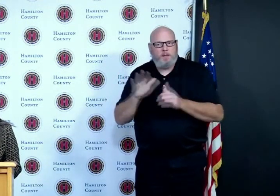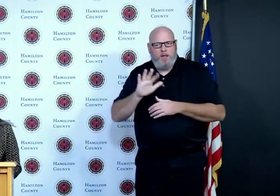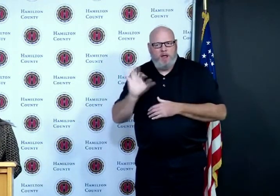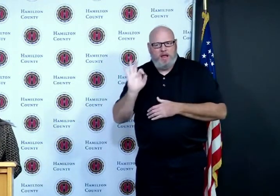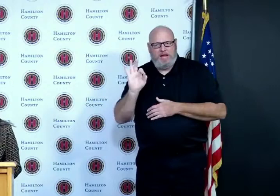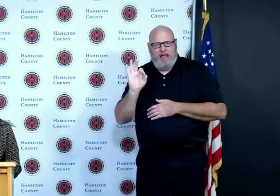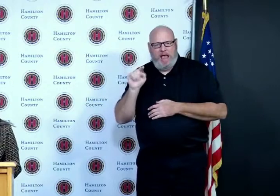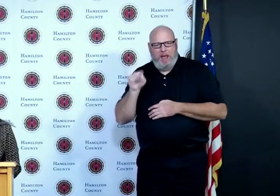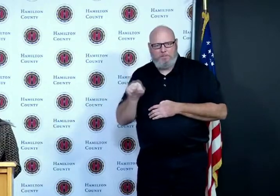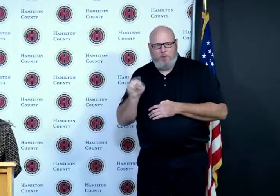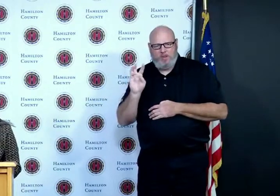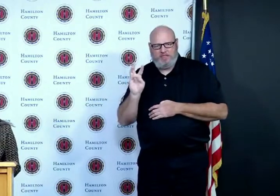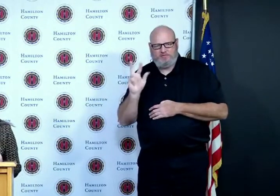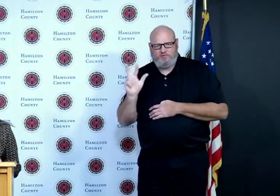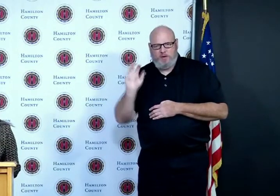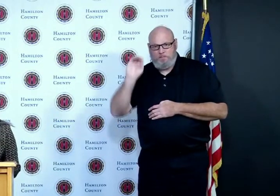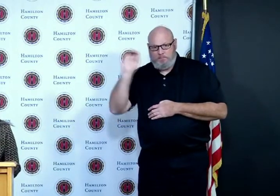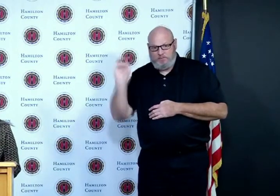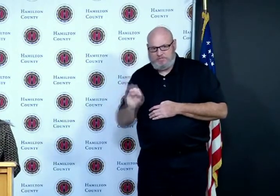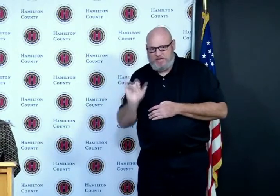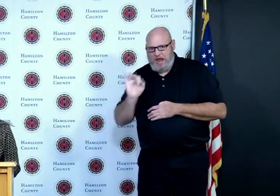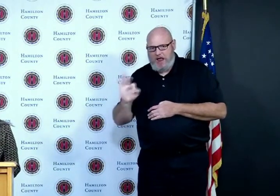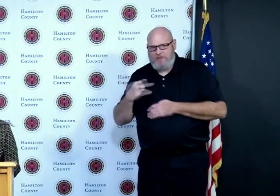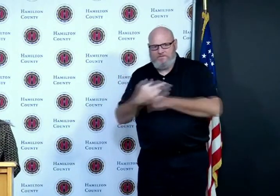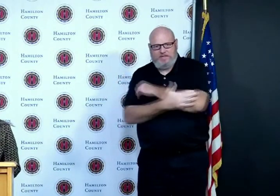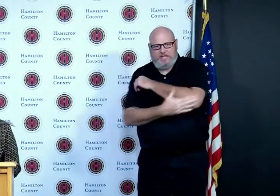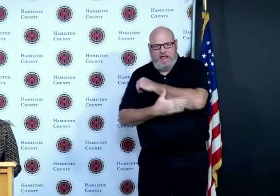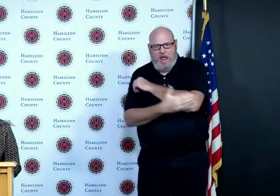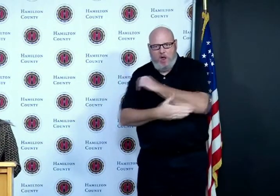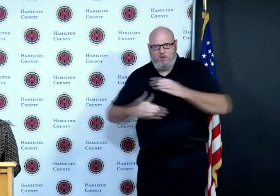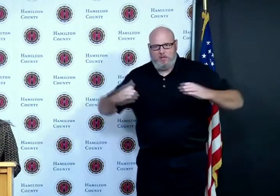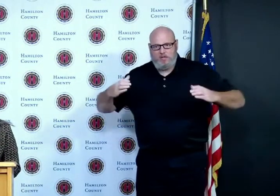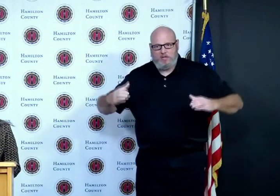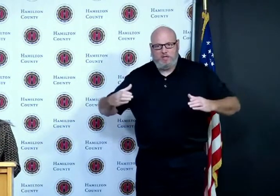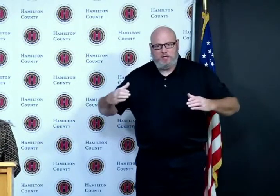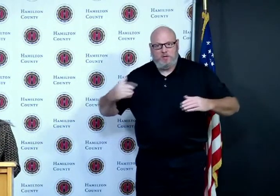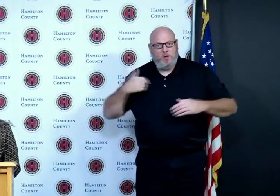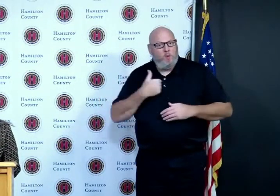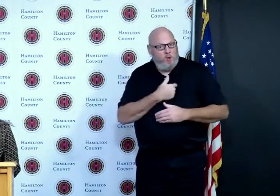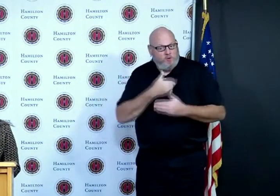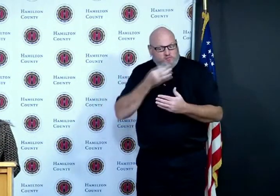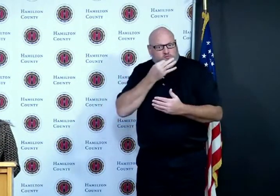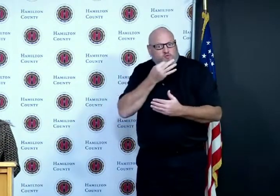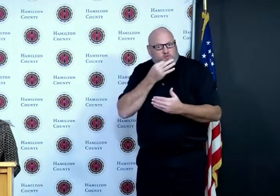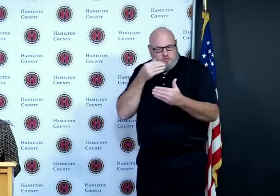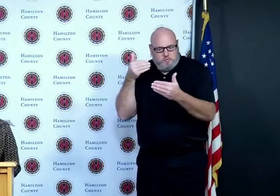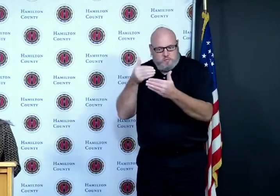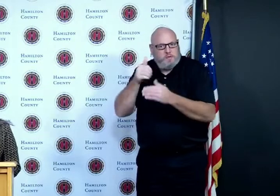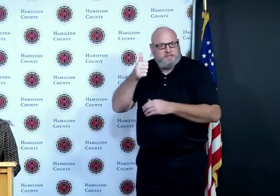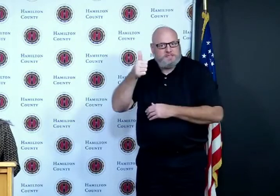of our population so almost 10 percent of the population has gotten their first vaccination